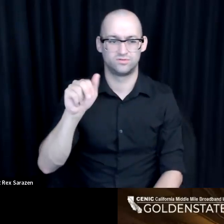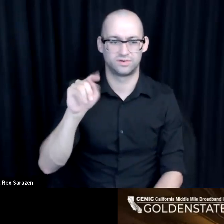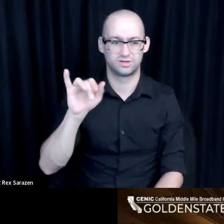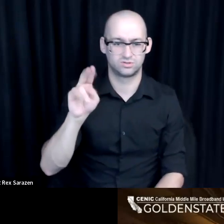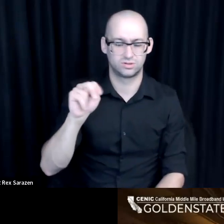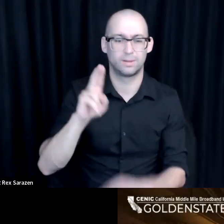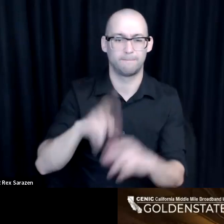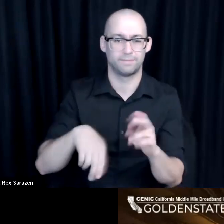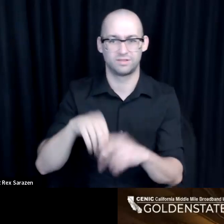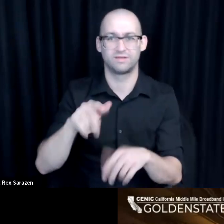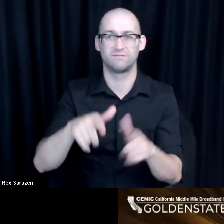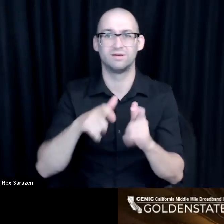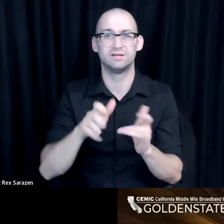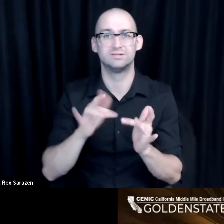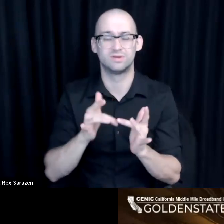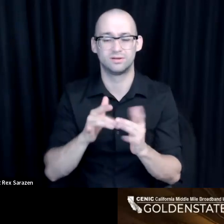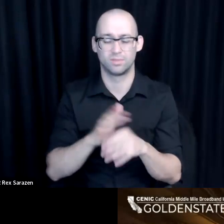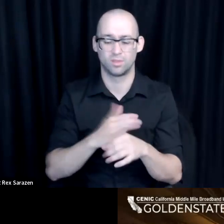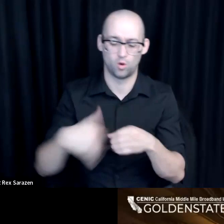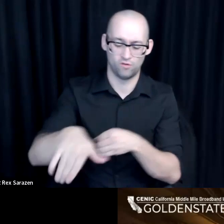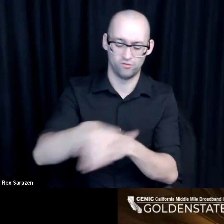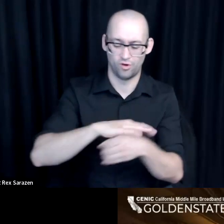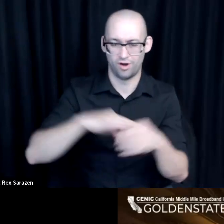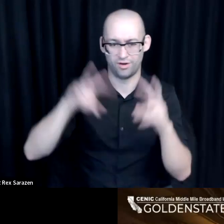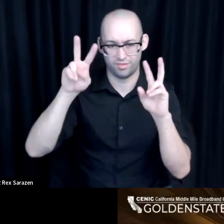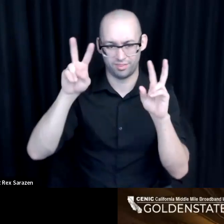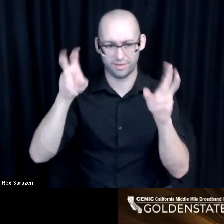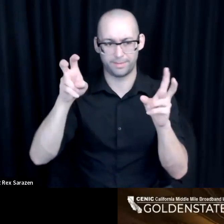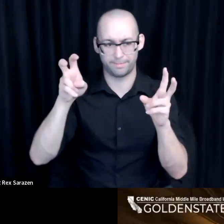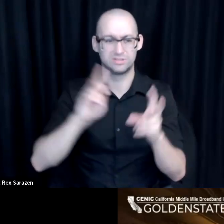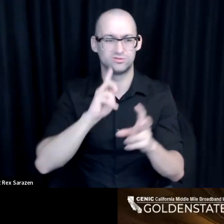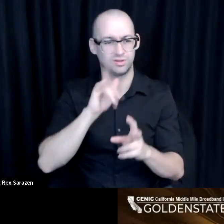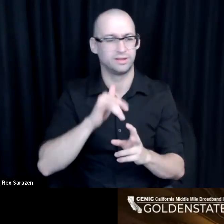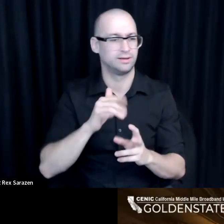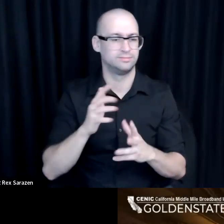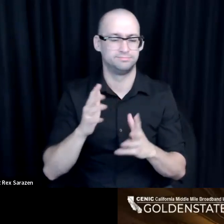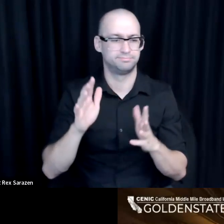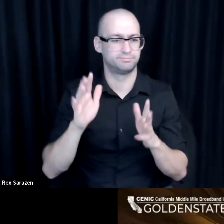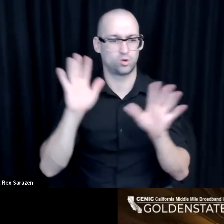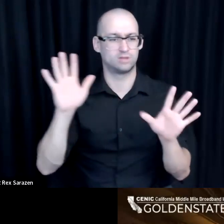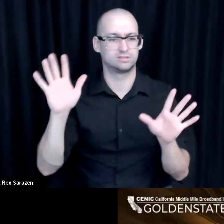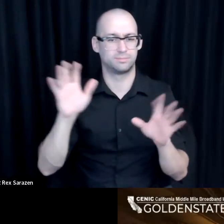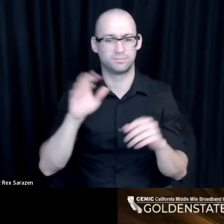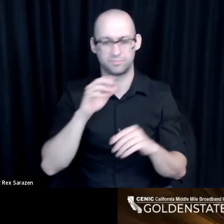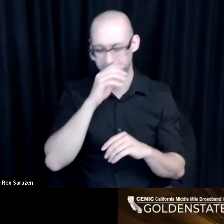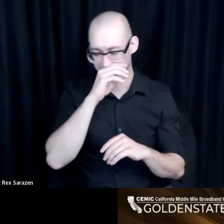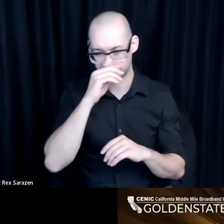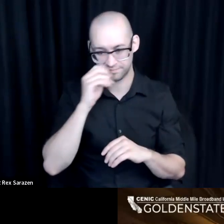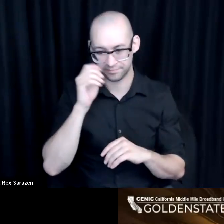the overall theme. It's amazing. Because going to National Congress of American Indians and the